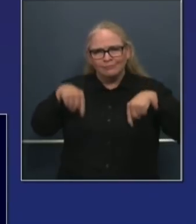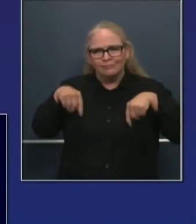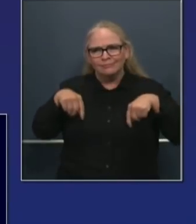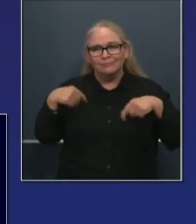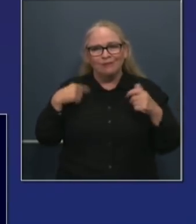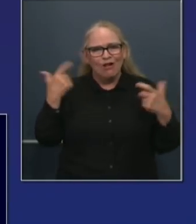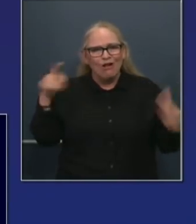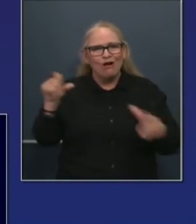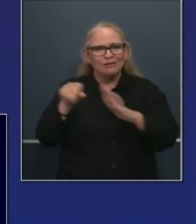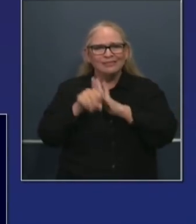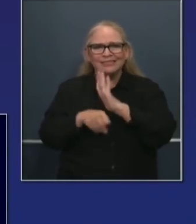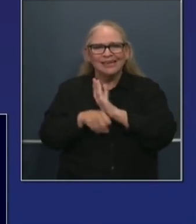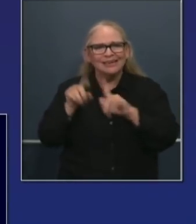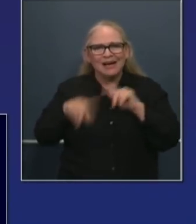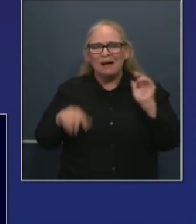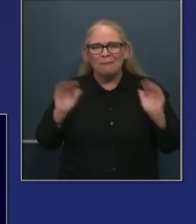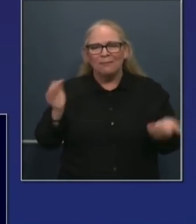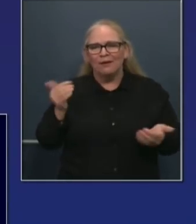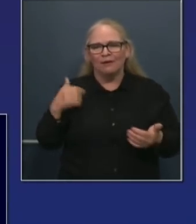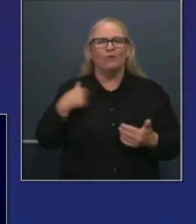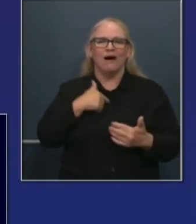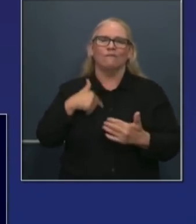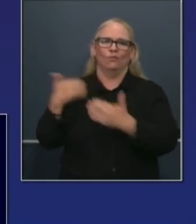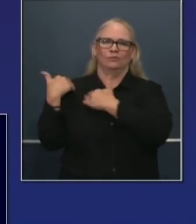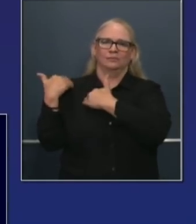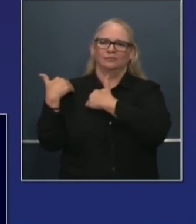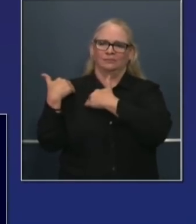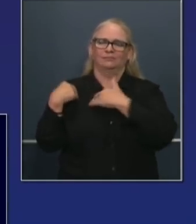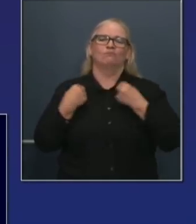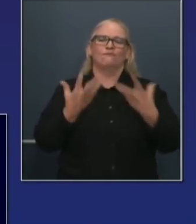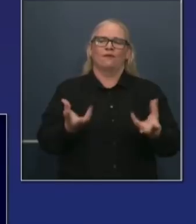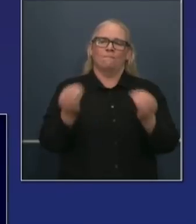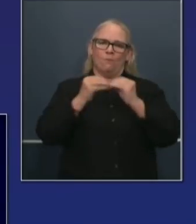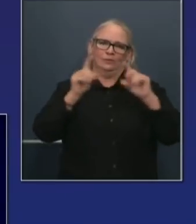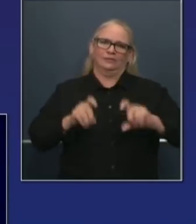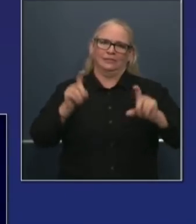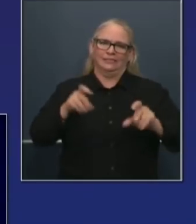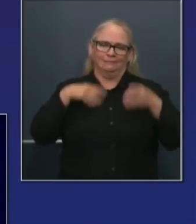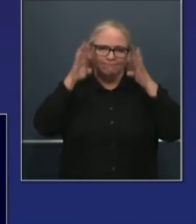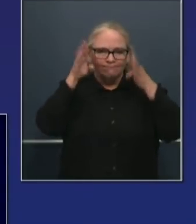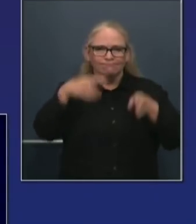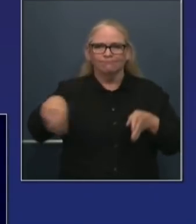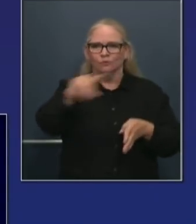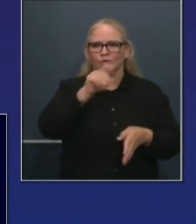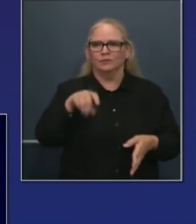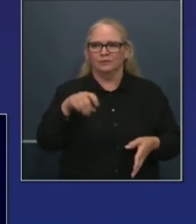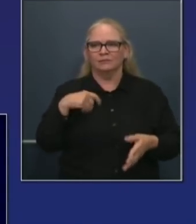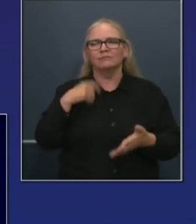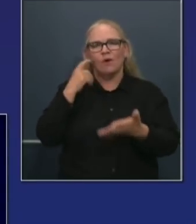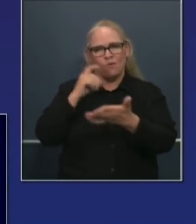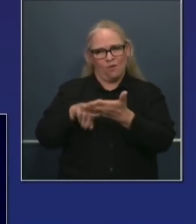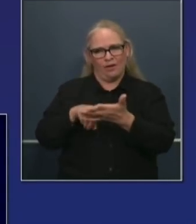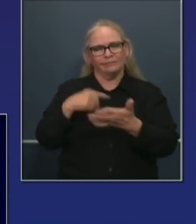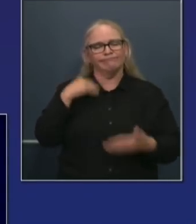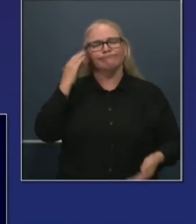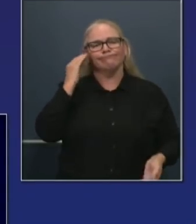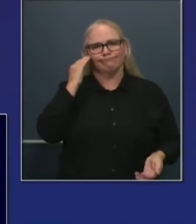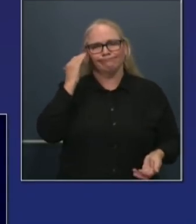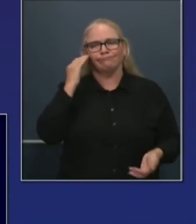OTHERS. WE'VE GOT A MARK OUR RESPONSIBILITY AS OUR NATION'S LARGEST STATE TO DO MORE AND I